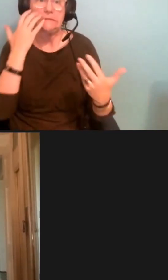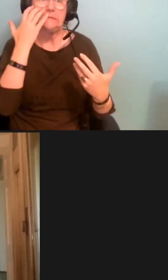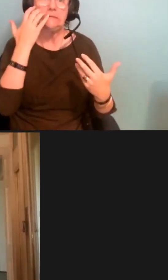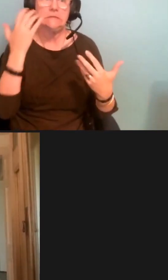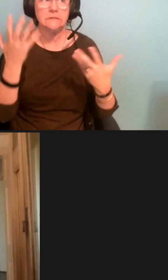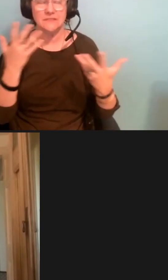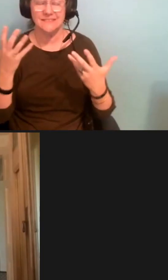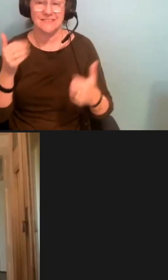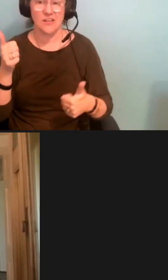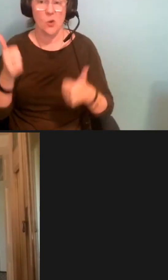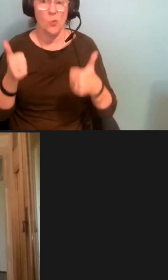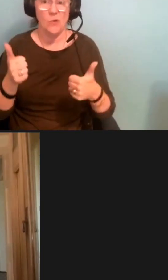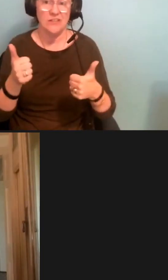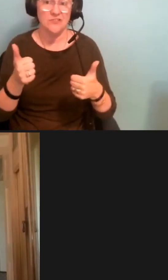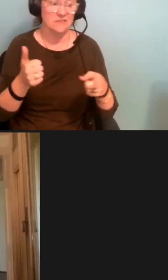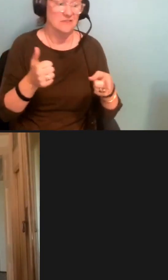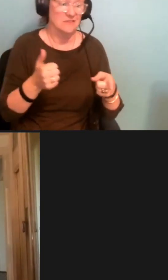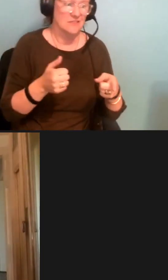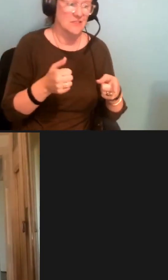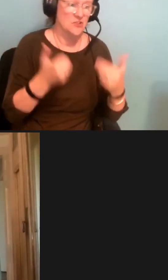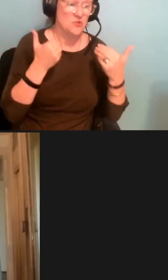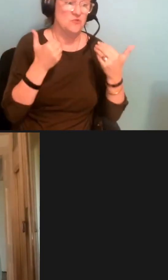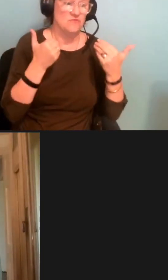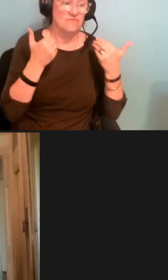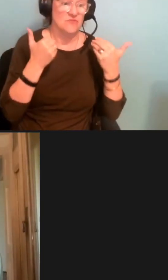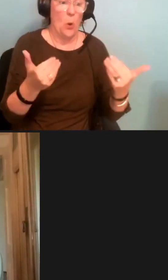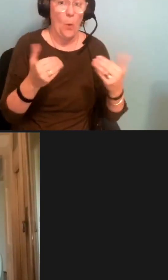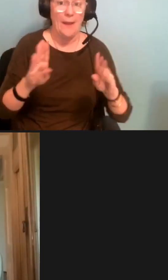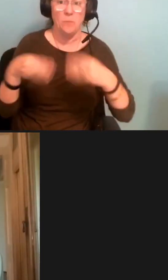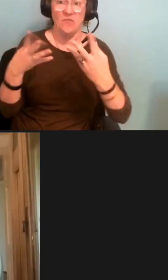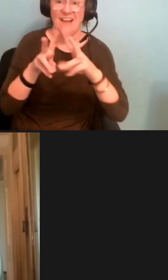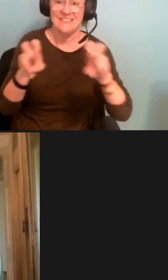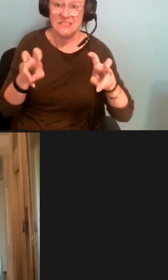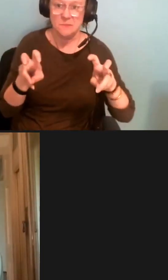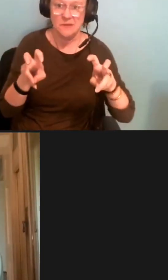I don't know maybe that's not the right expression but the or the idea of what